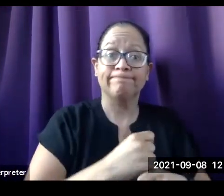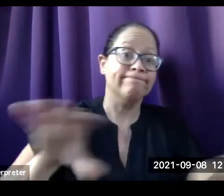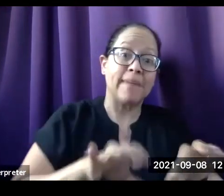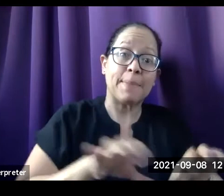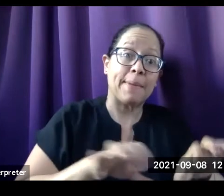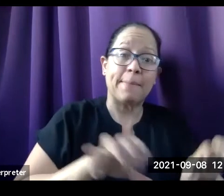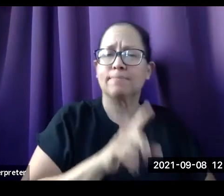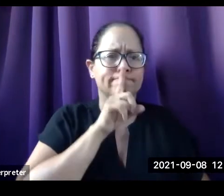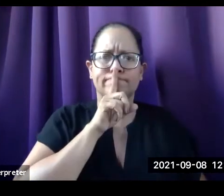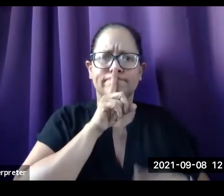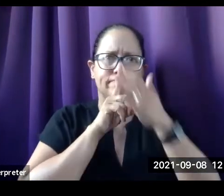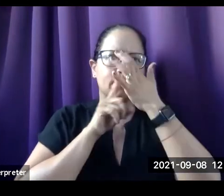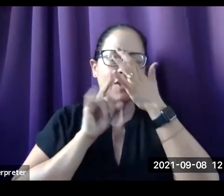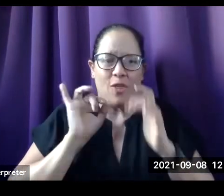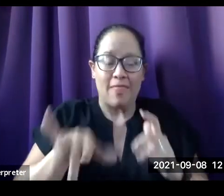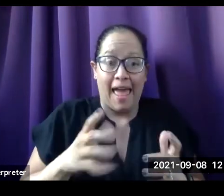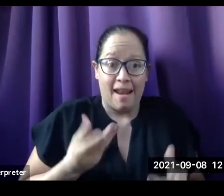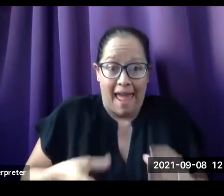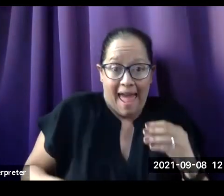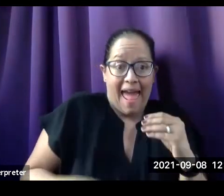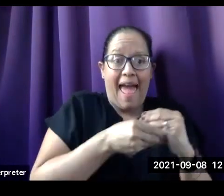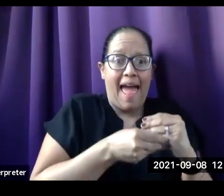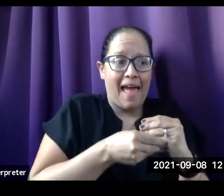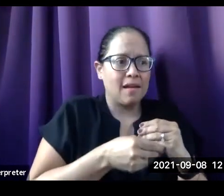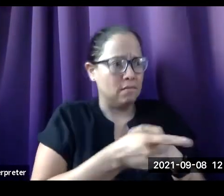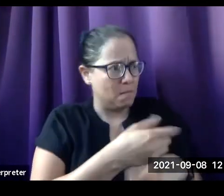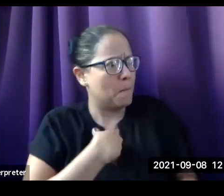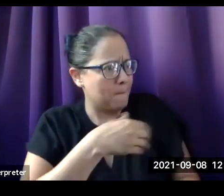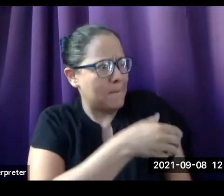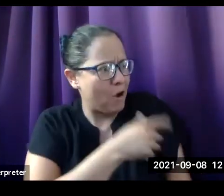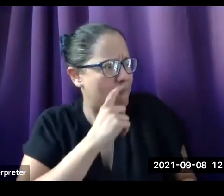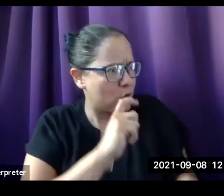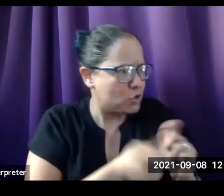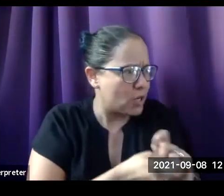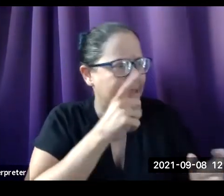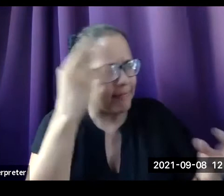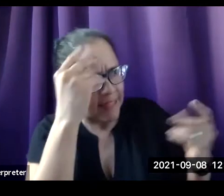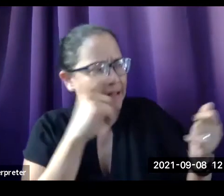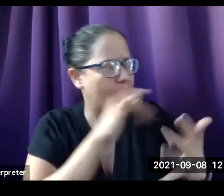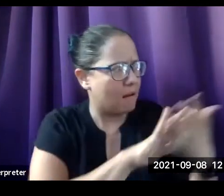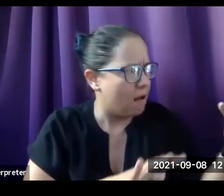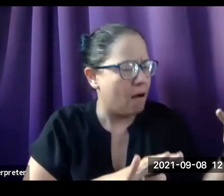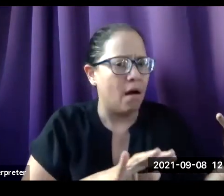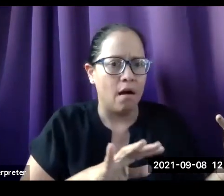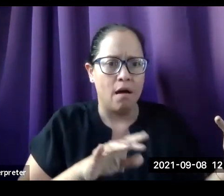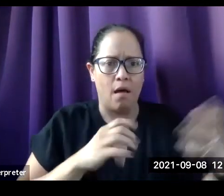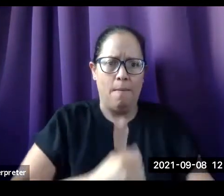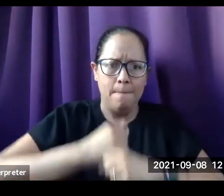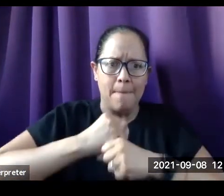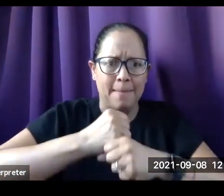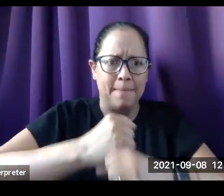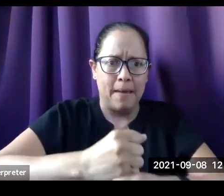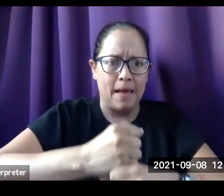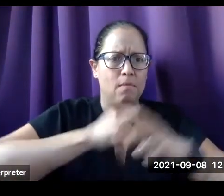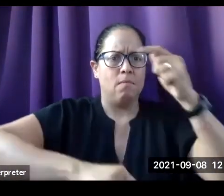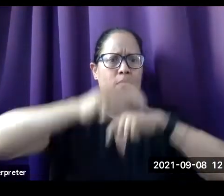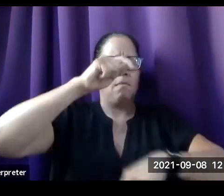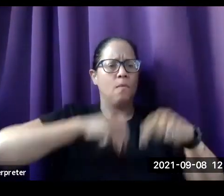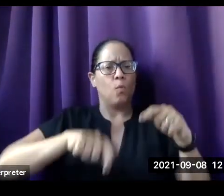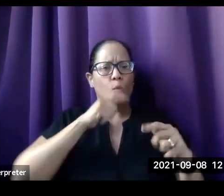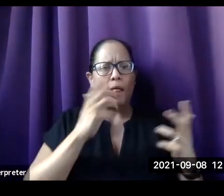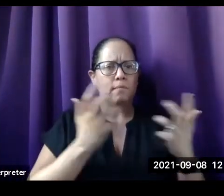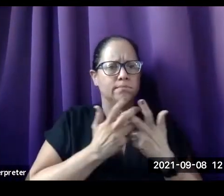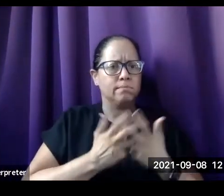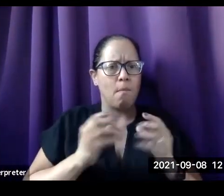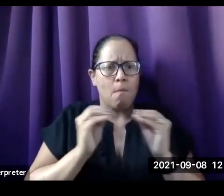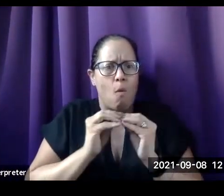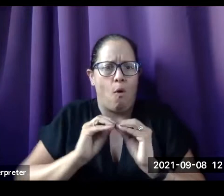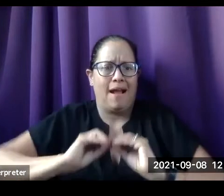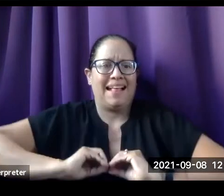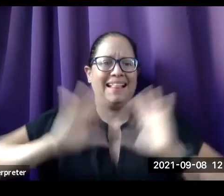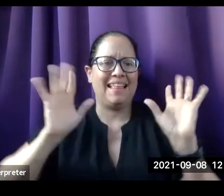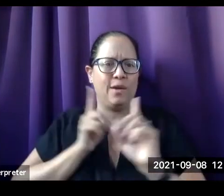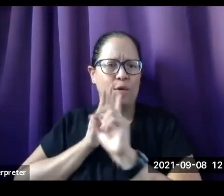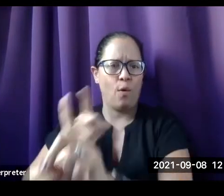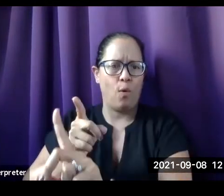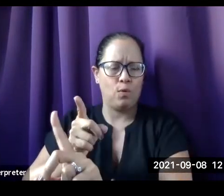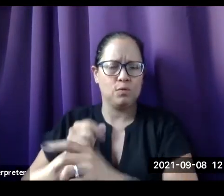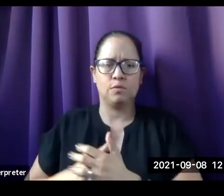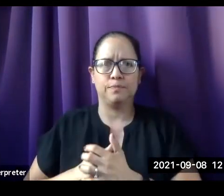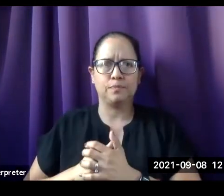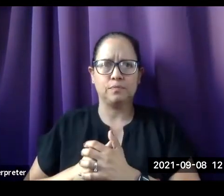So, technology alone is never going to be able to create systemic change. You have to stop thinking about technologies is somehow a solution. We're not going to build a solution.